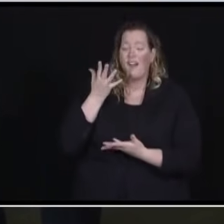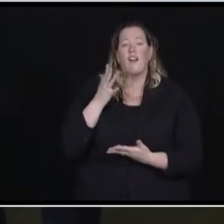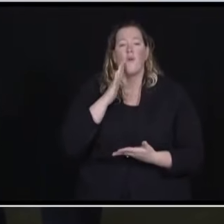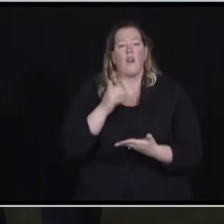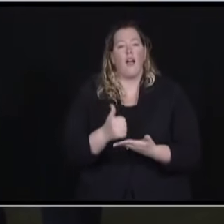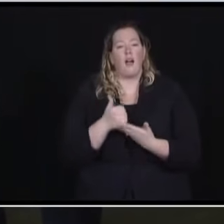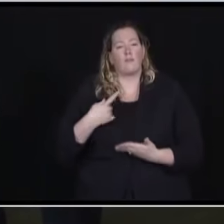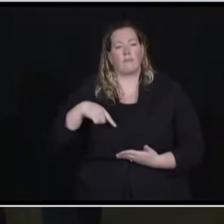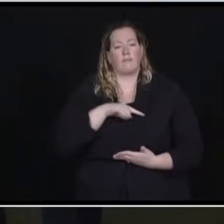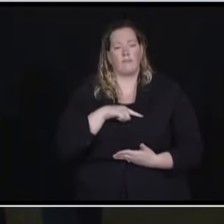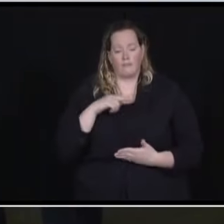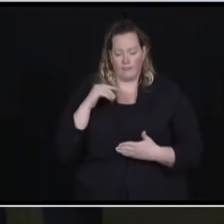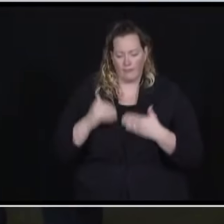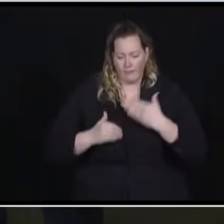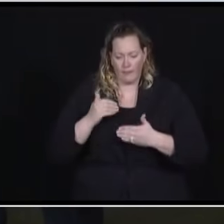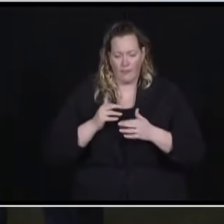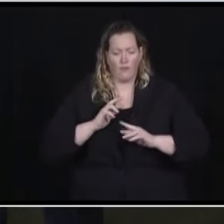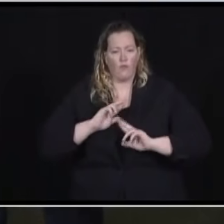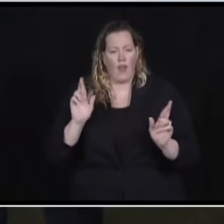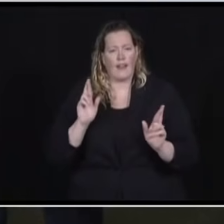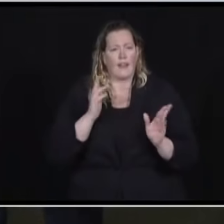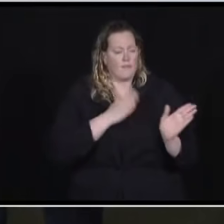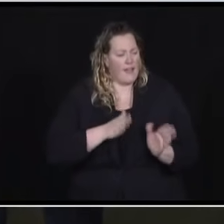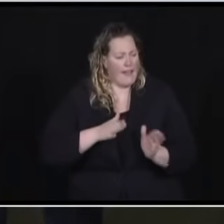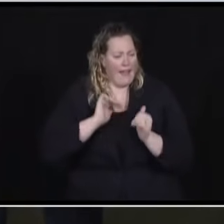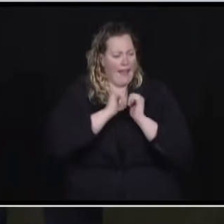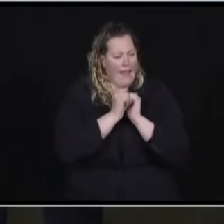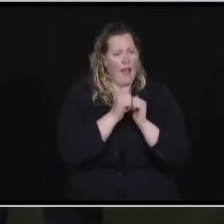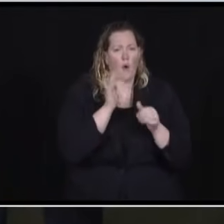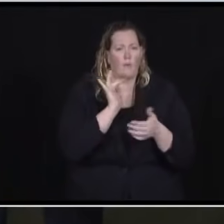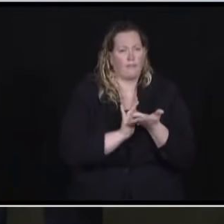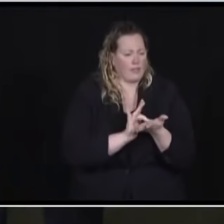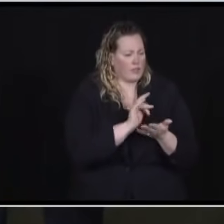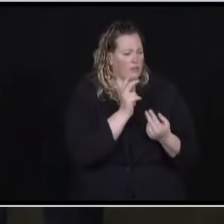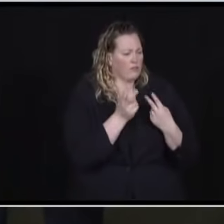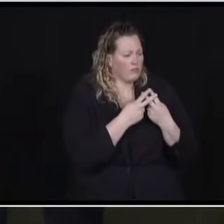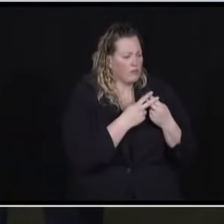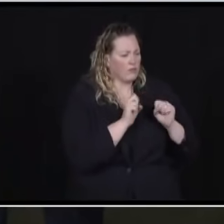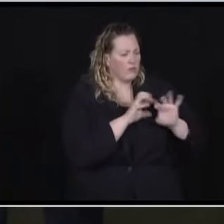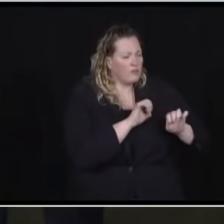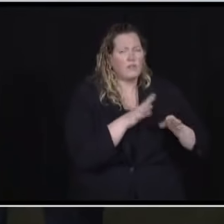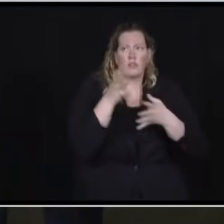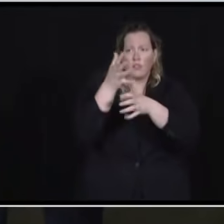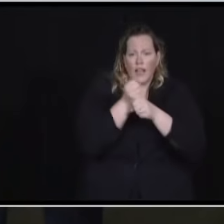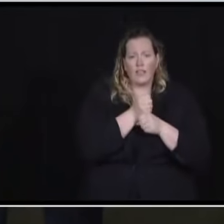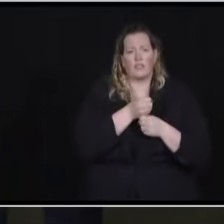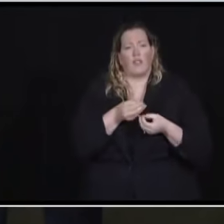defeat COVID-19 is dependent on receiving this critical information so we can continue to properly prepare and ensure